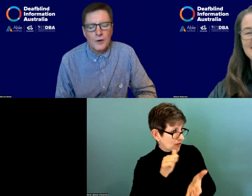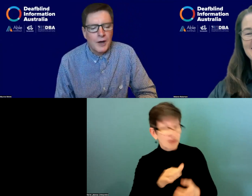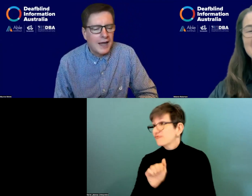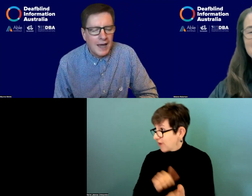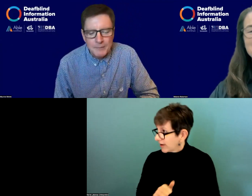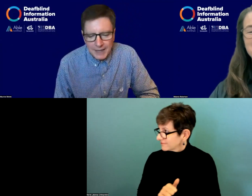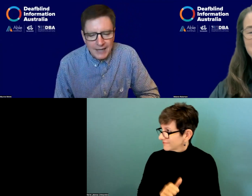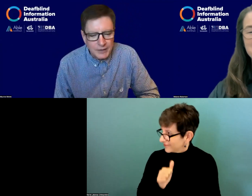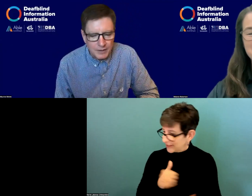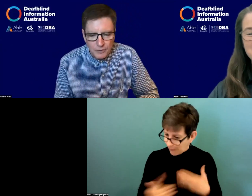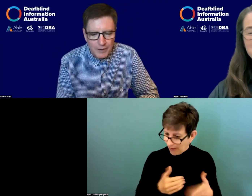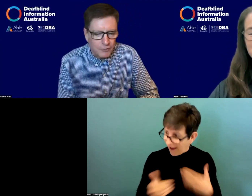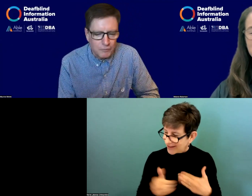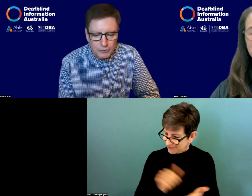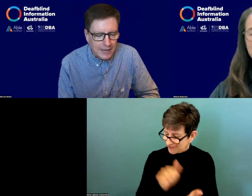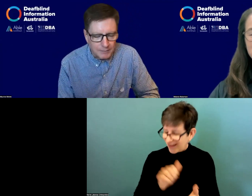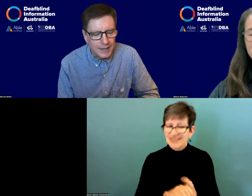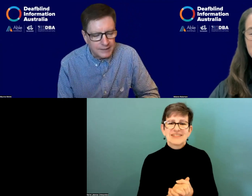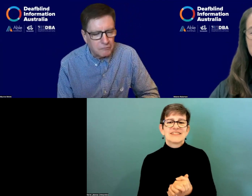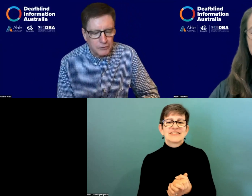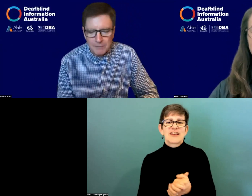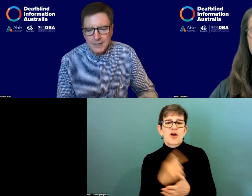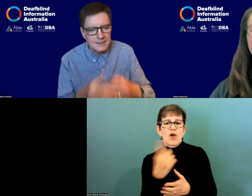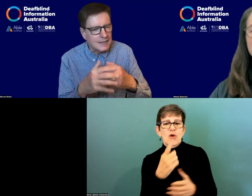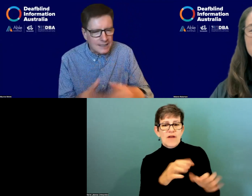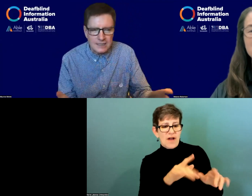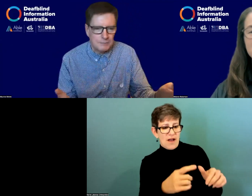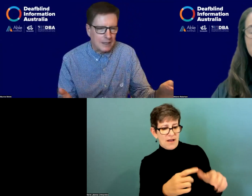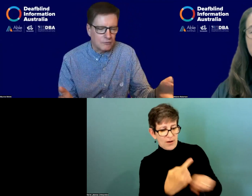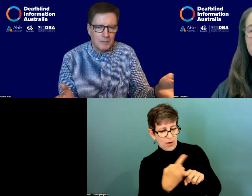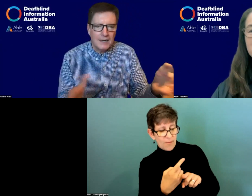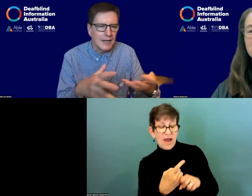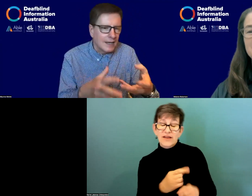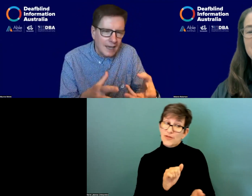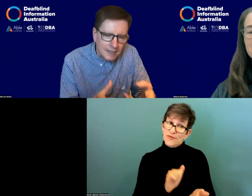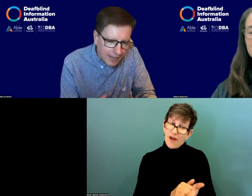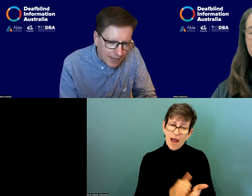So I'm glad - whoever wrote that I'm glad they wrote that. It is a spectrum.